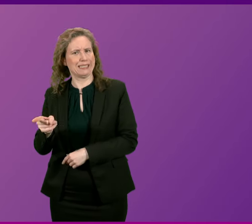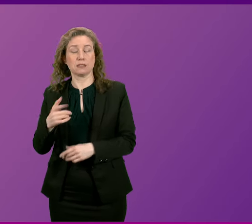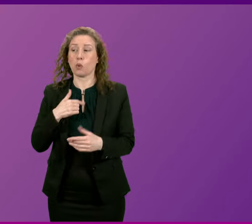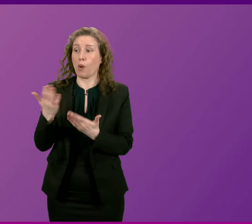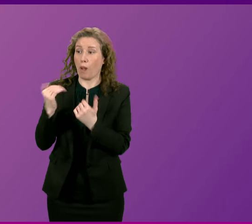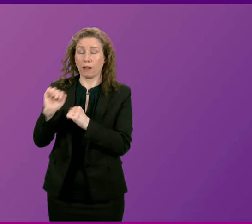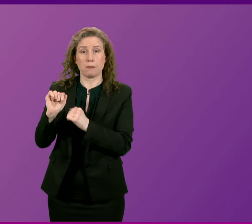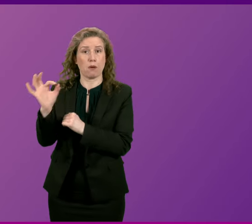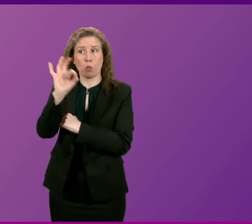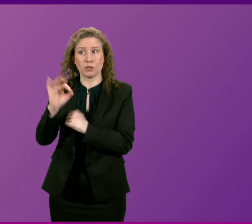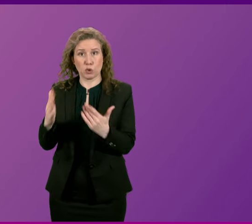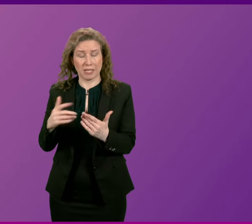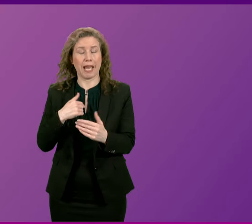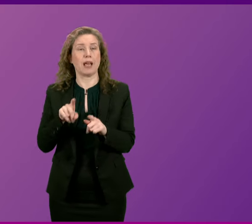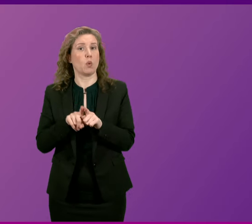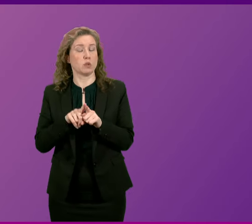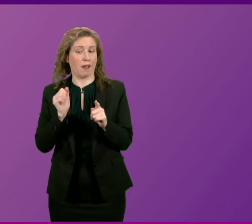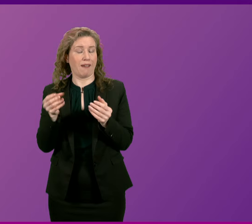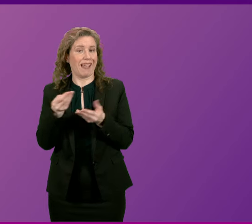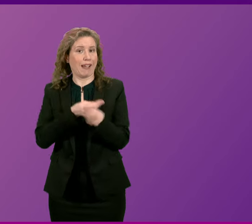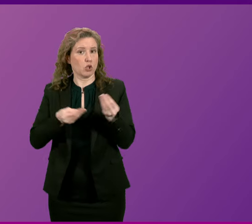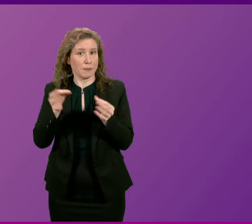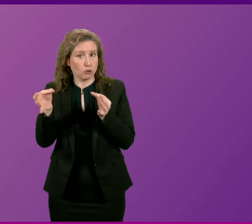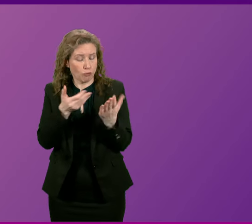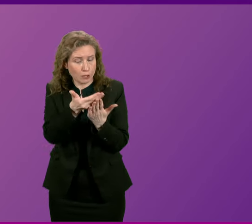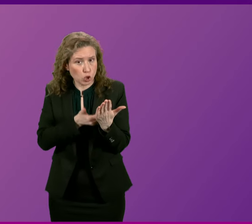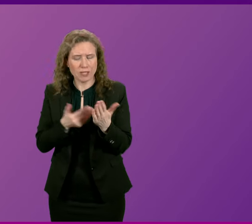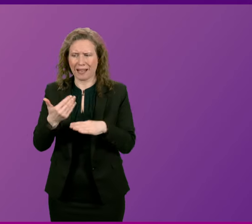in its economic strategy and the work that we are taking forward, to specifically making